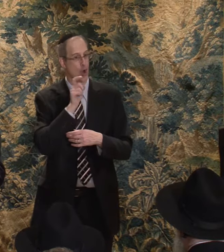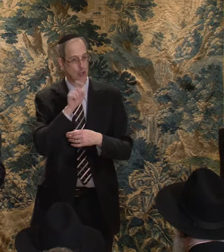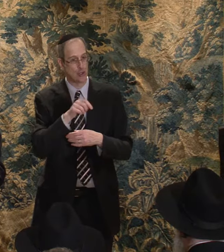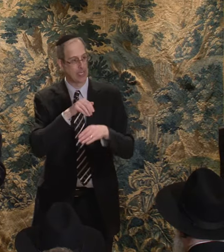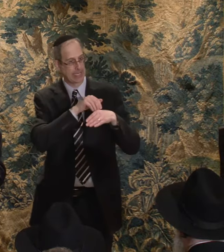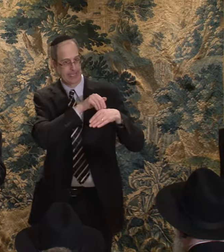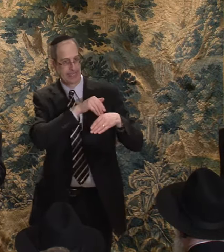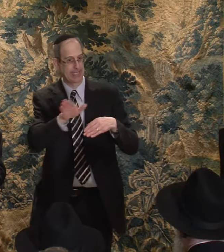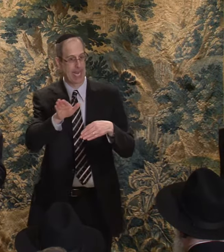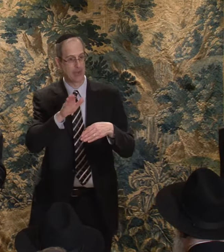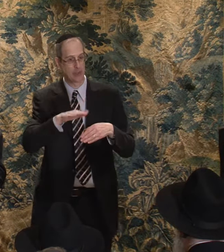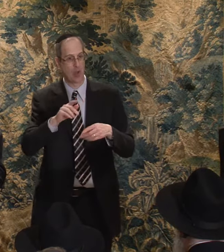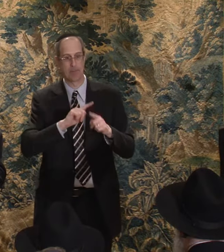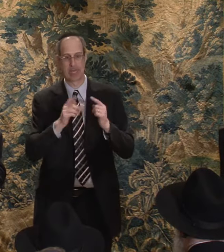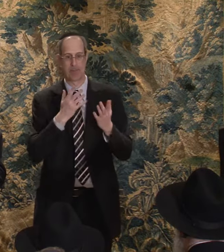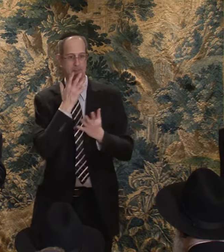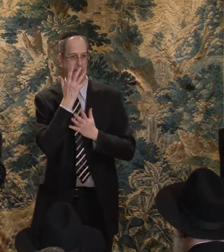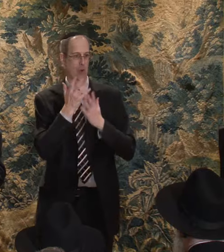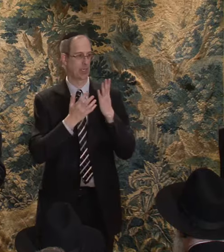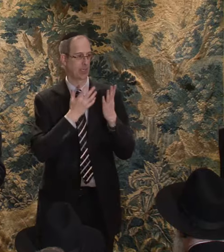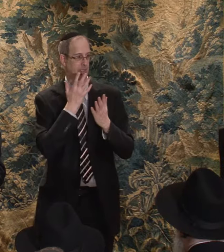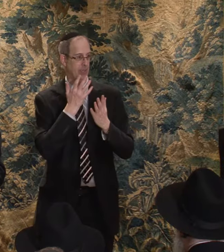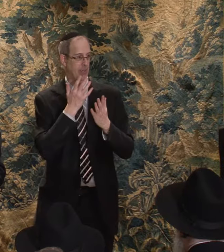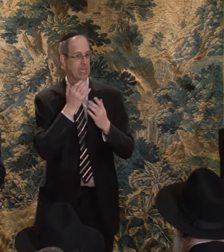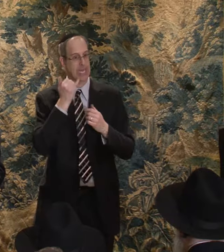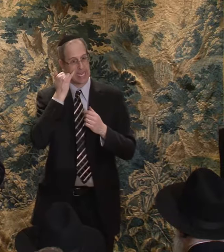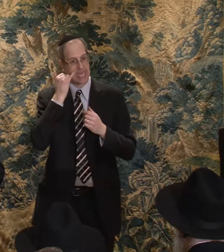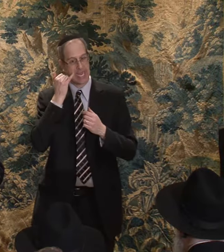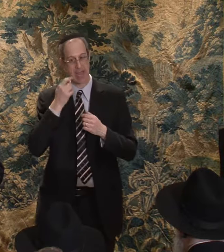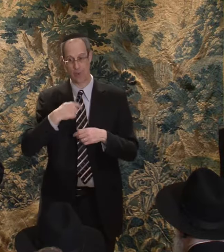their children but they're embarrassed but if we would only be able to have a